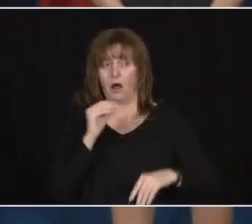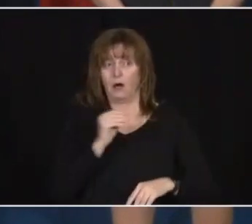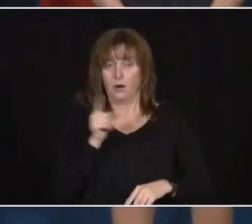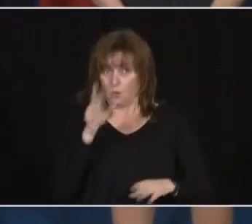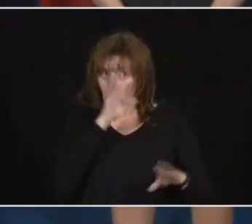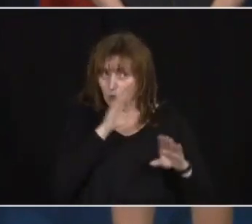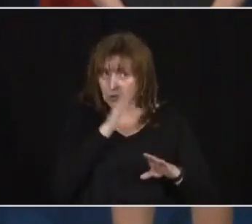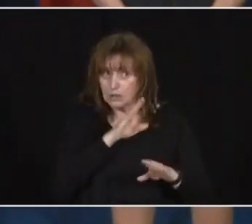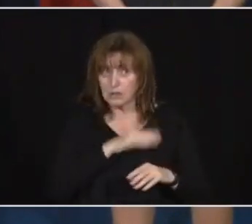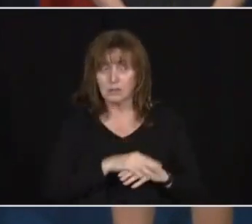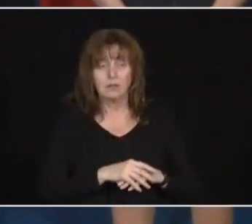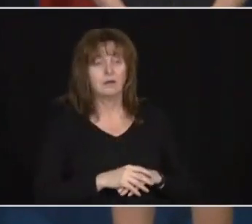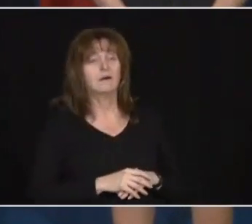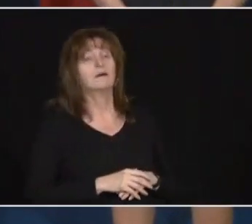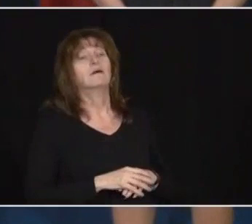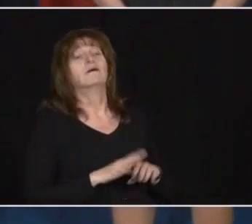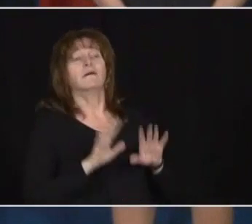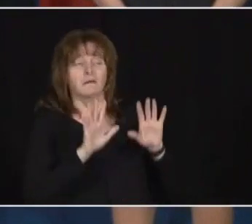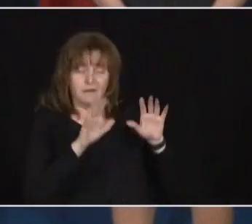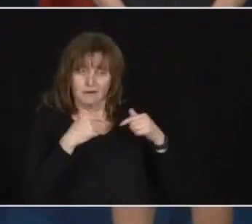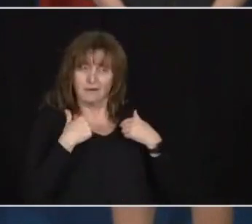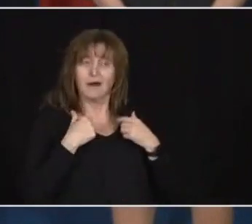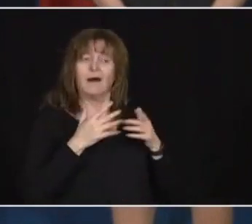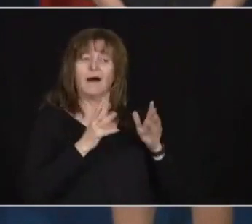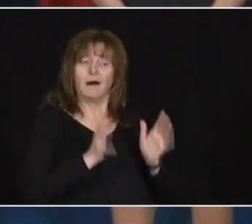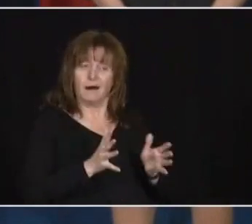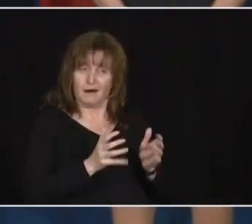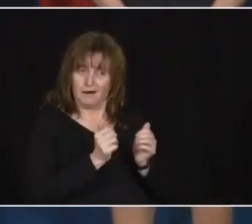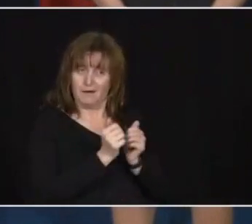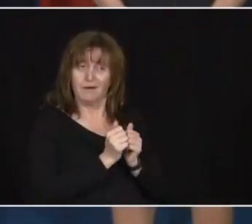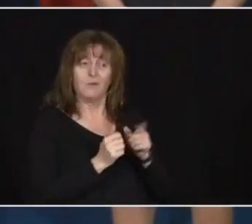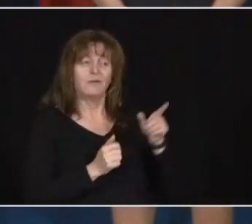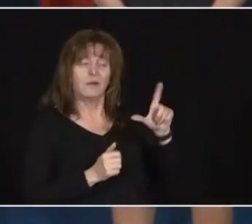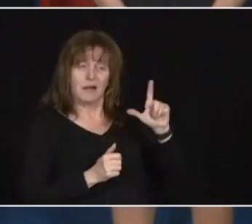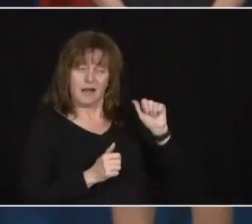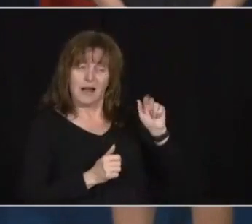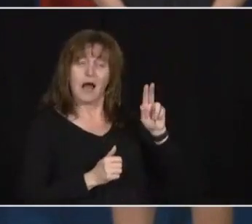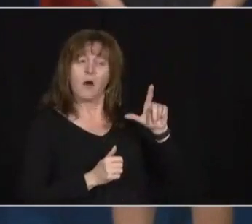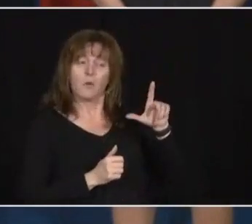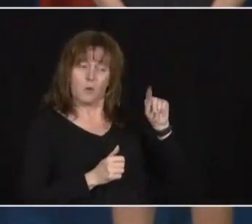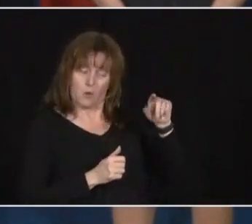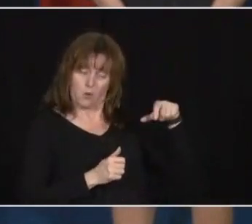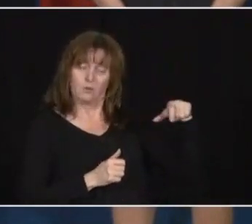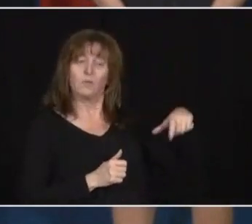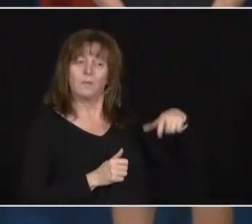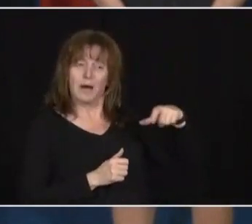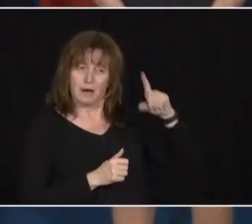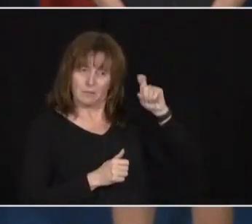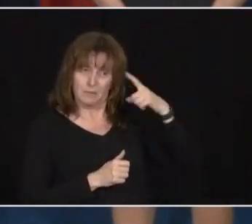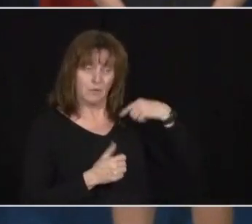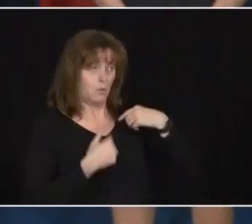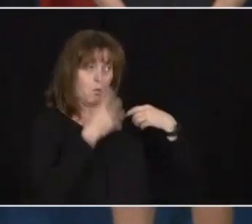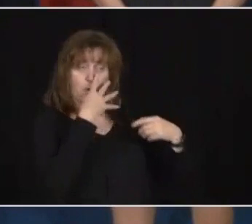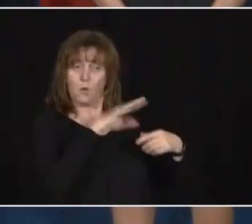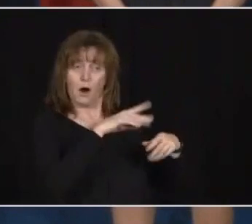again again, I mentioned to premier Legault, we don't want people right now coming across the border.